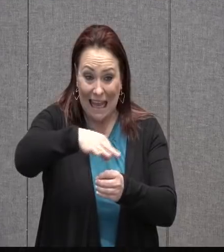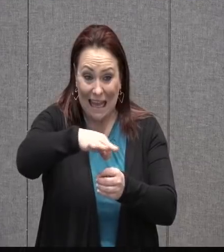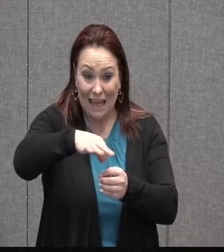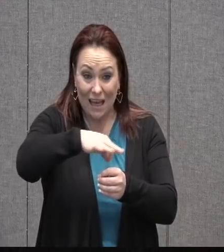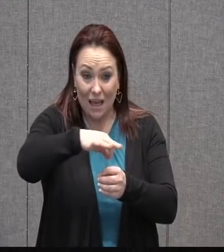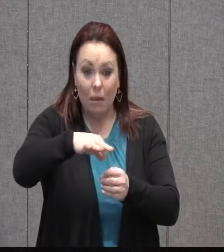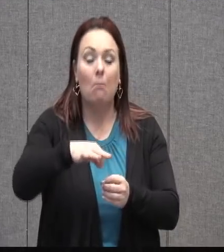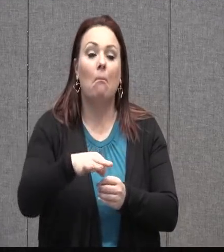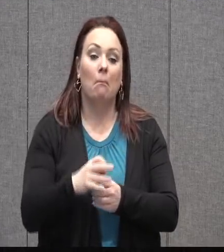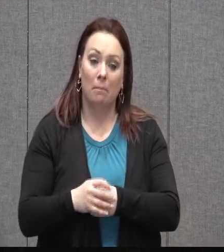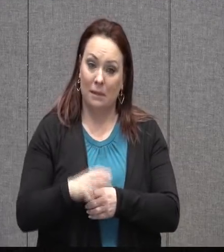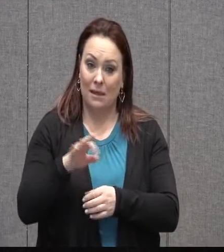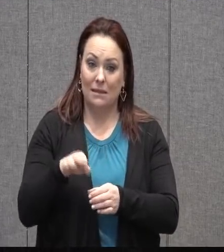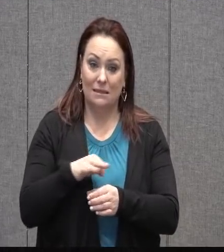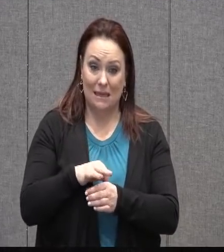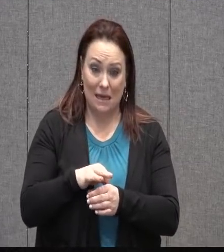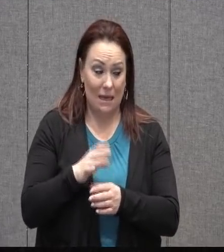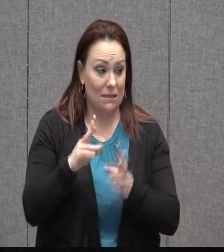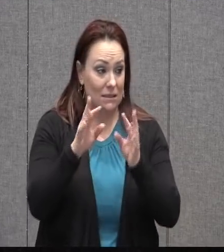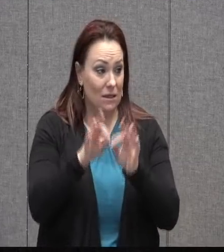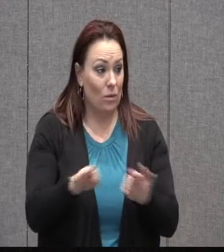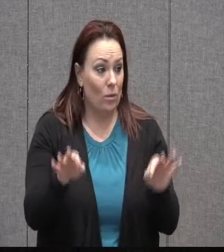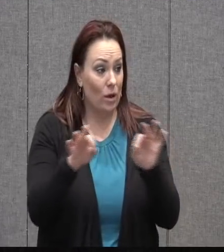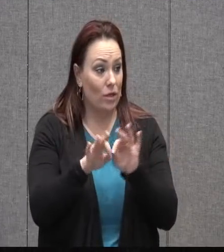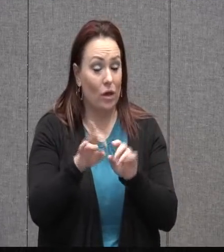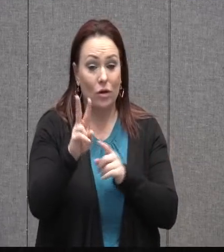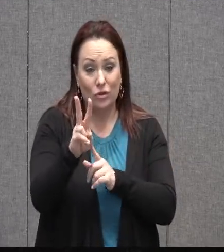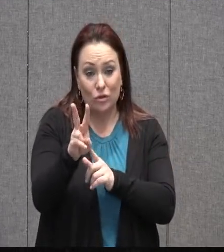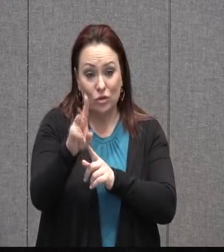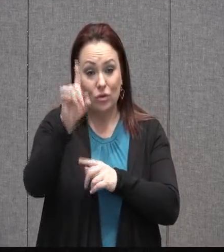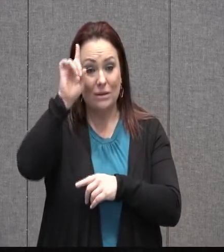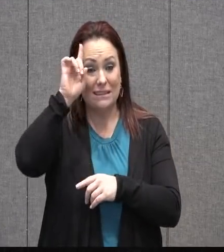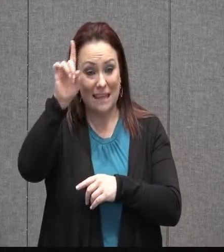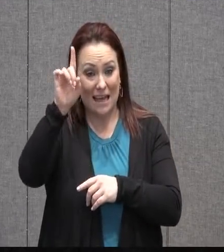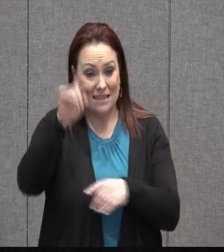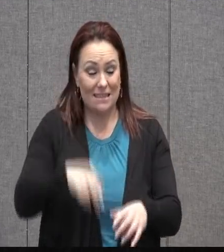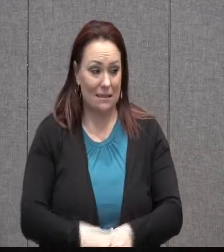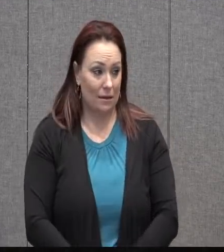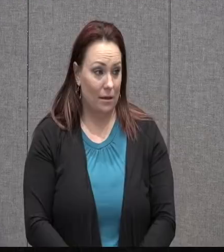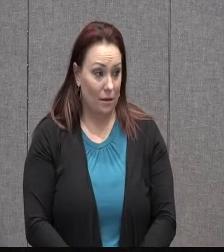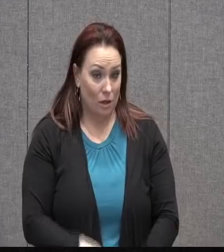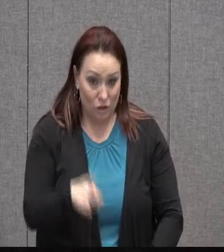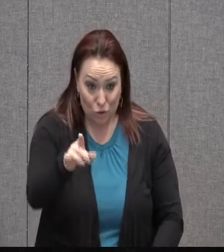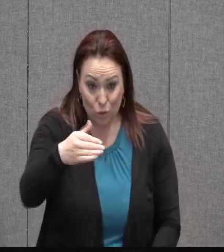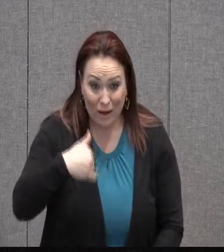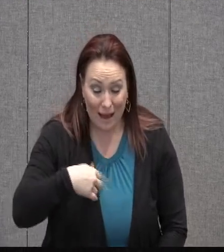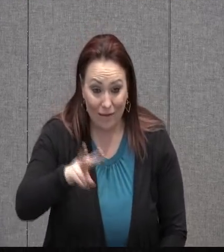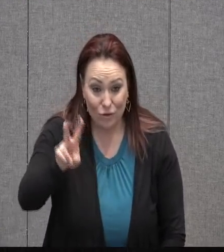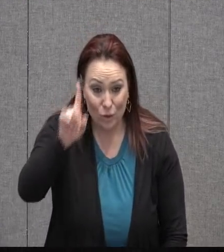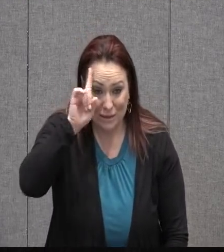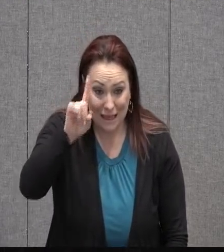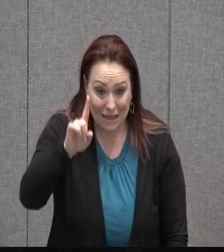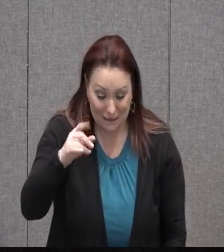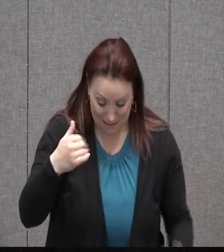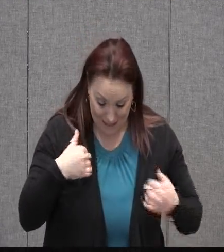Some tea, the tea is worth two cents. Do you have two cents? - I do.